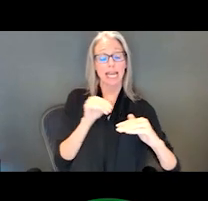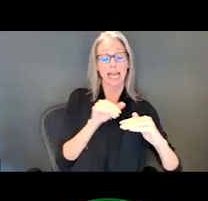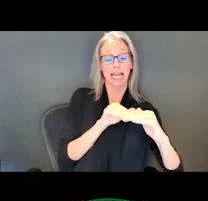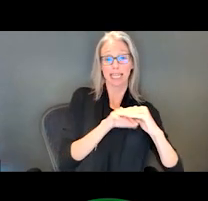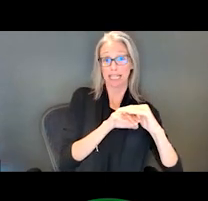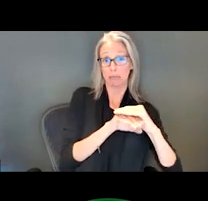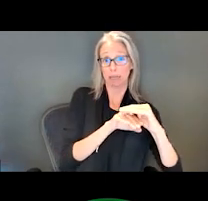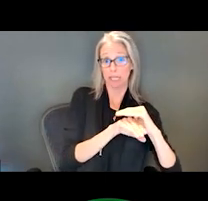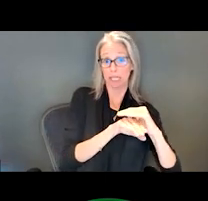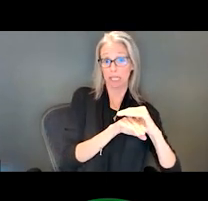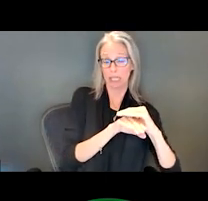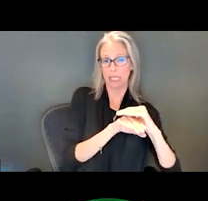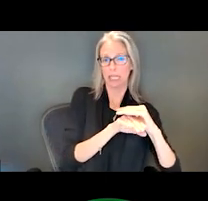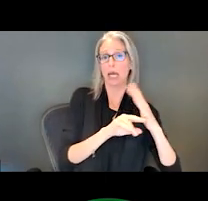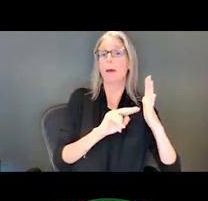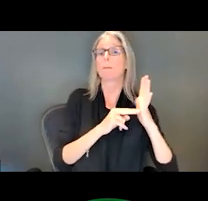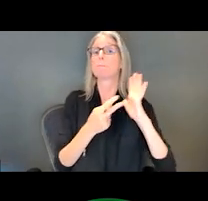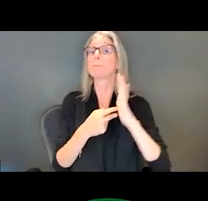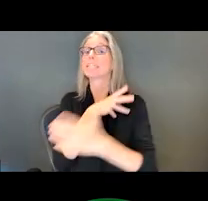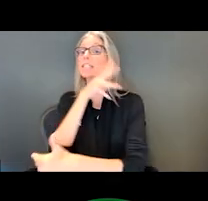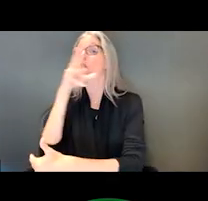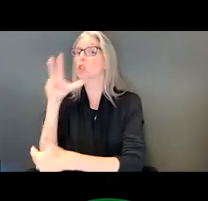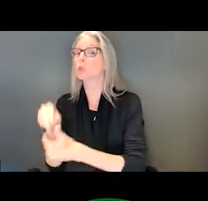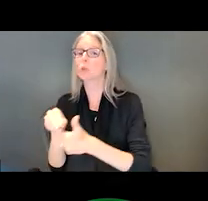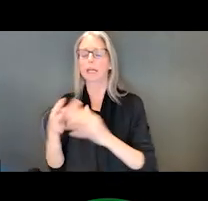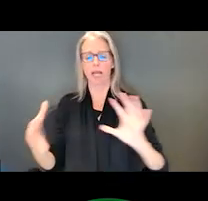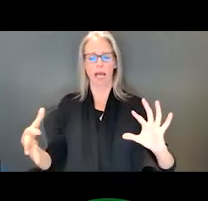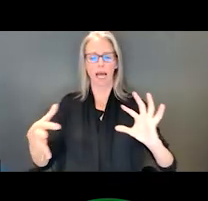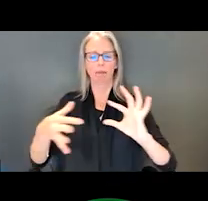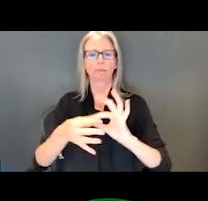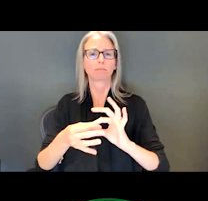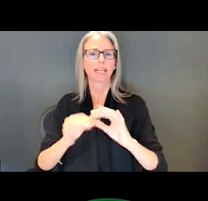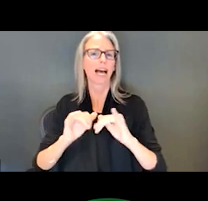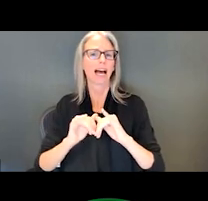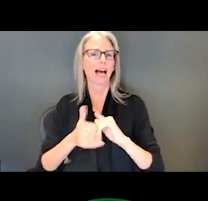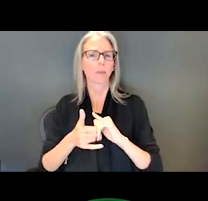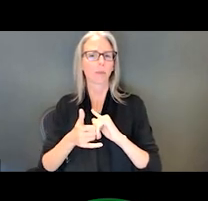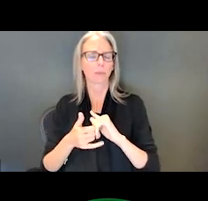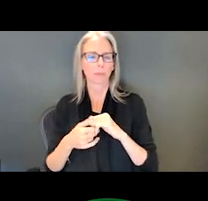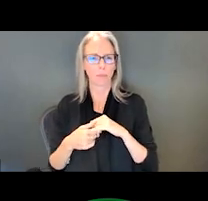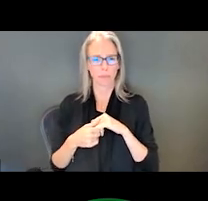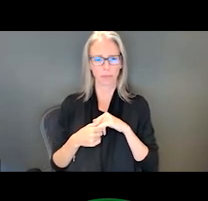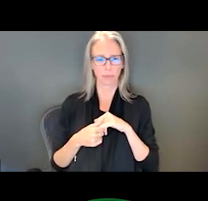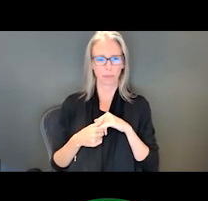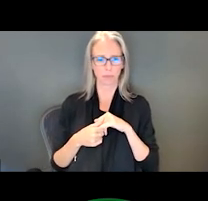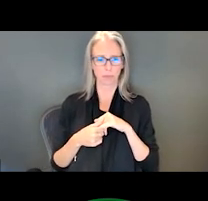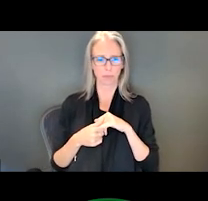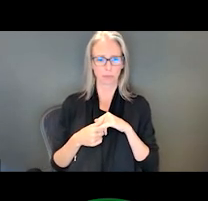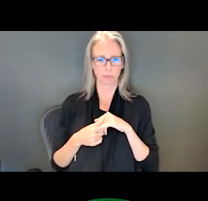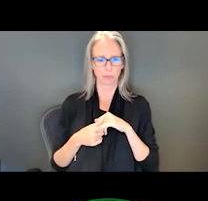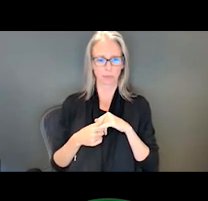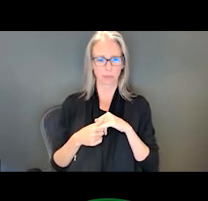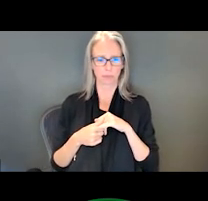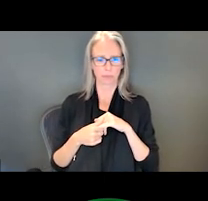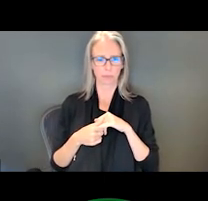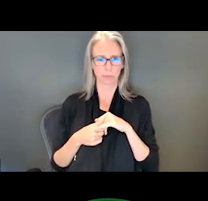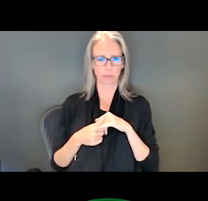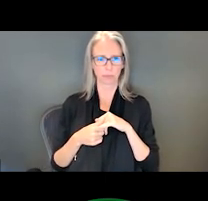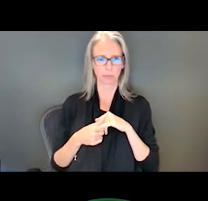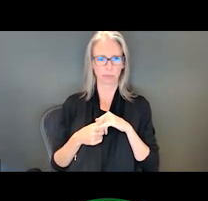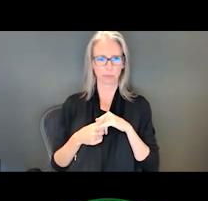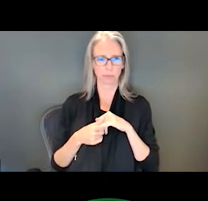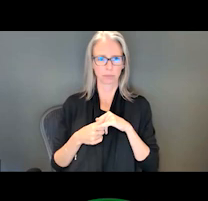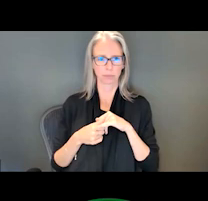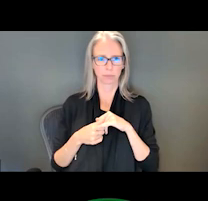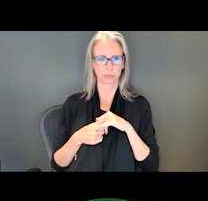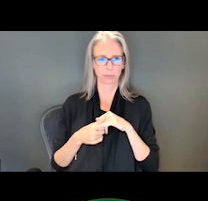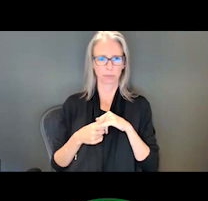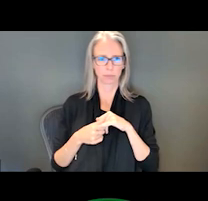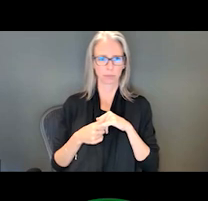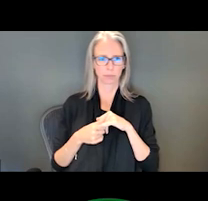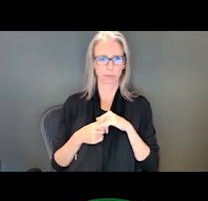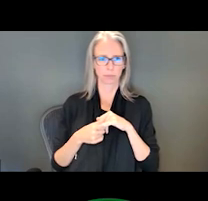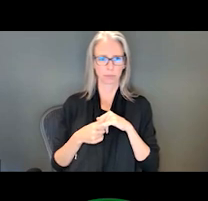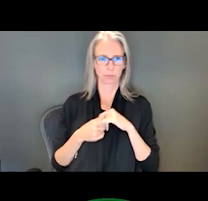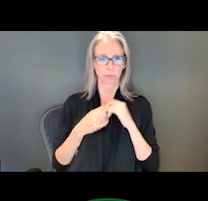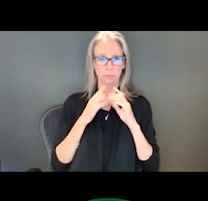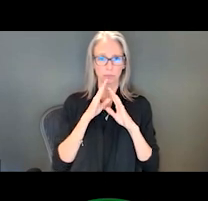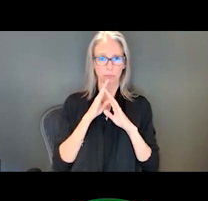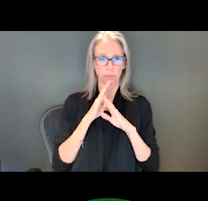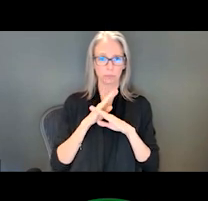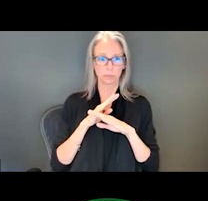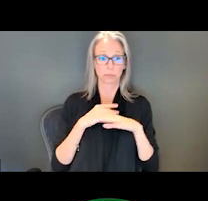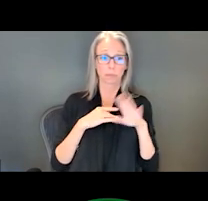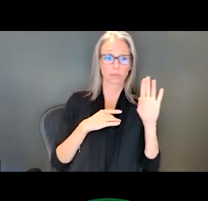I can start us off on this one. So I'm gonna answer this. I think of this in very practical